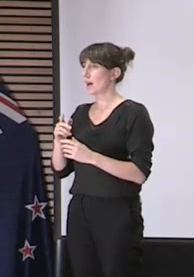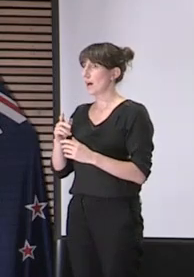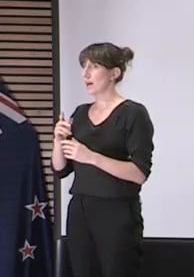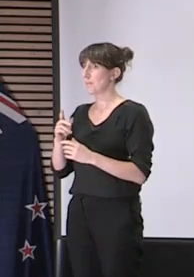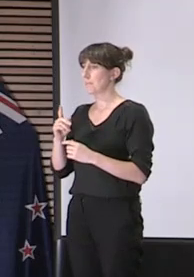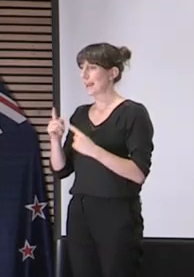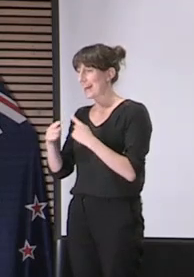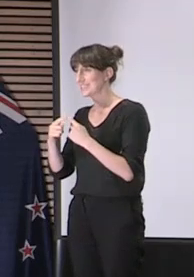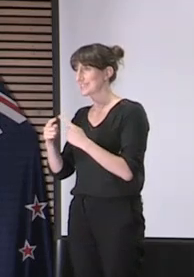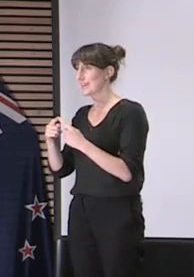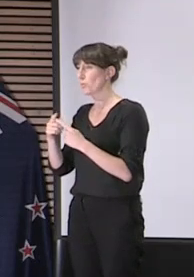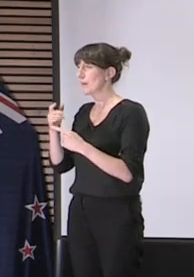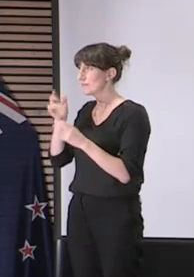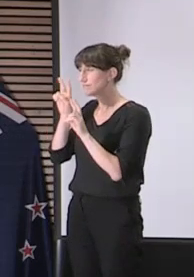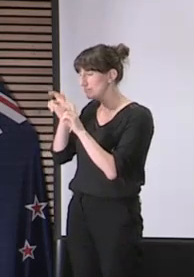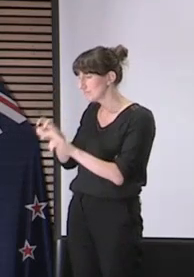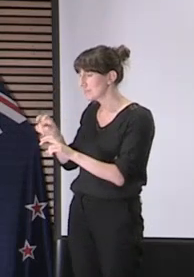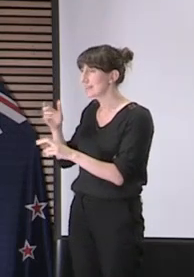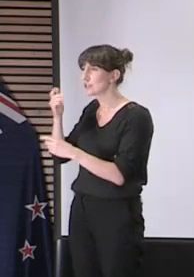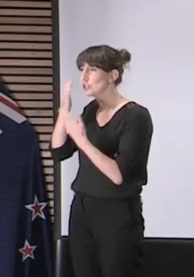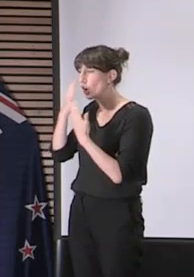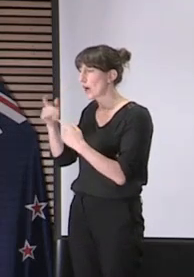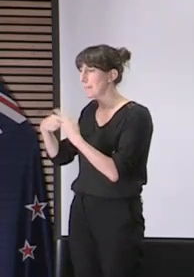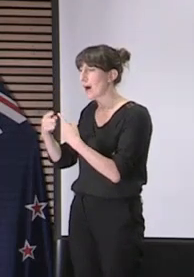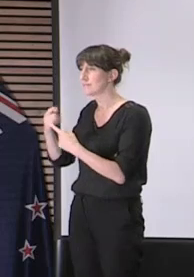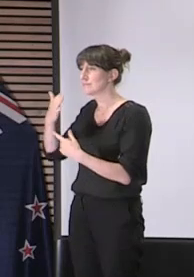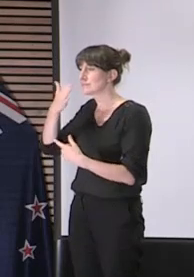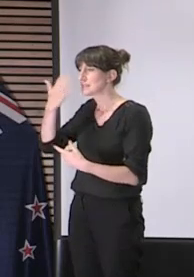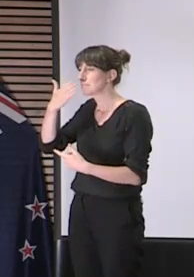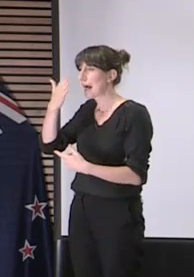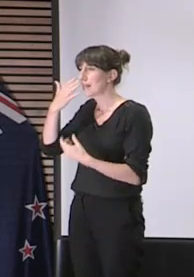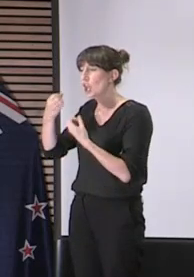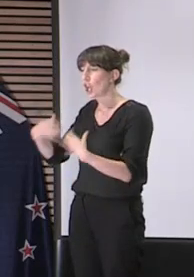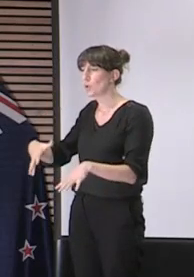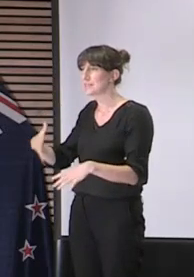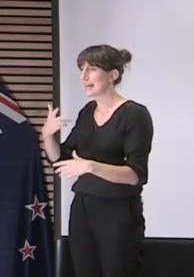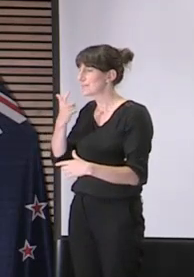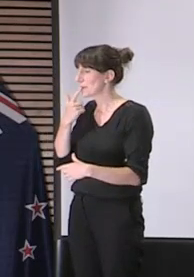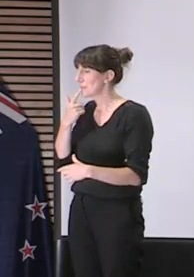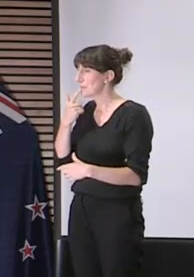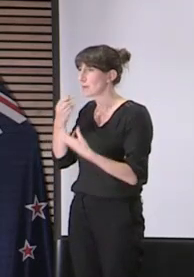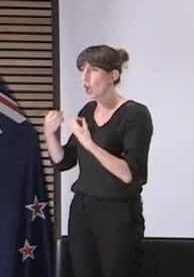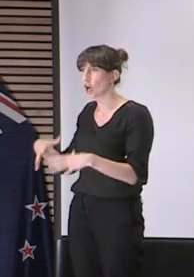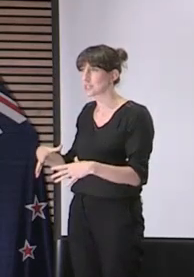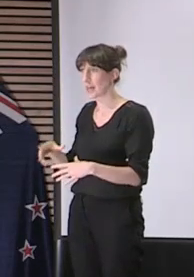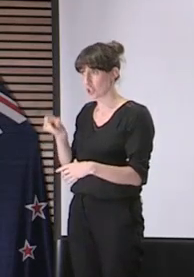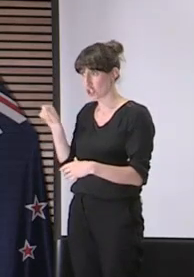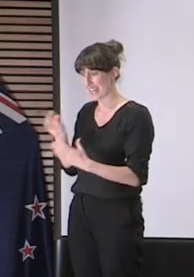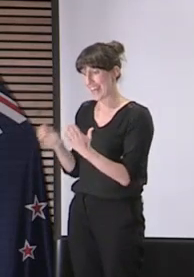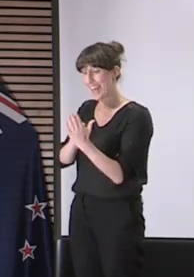broadened that if they only present that loss of smell they should still be tested? I think there is still not